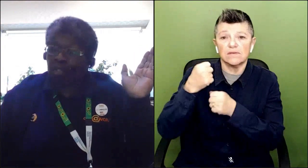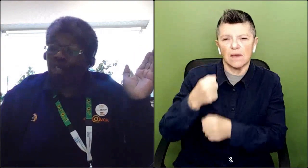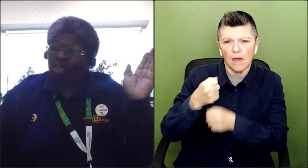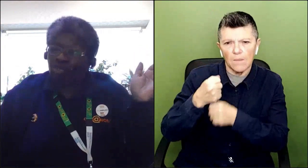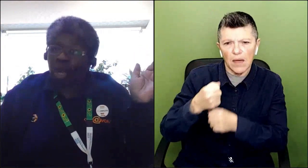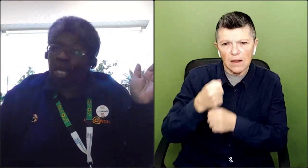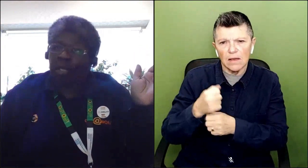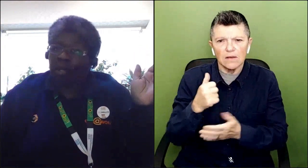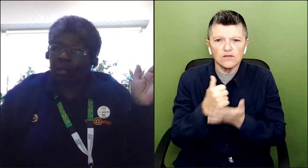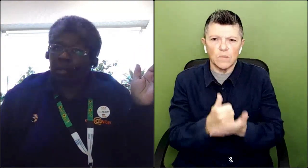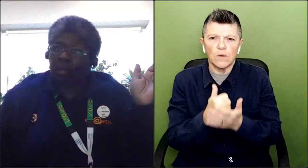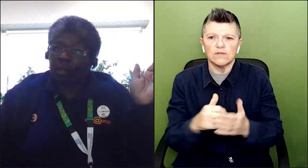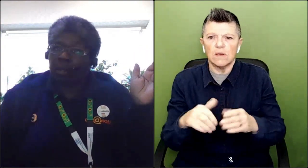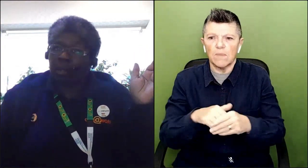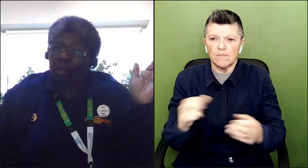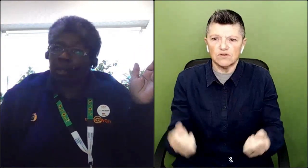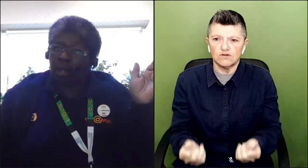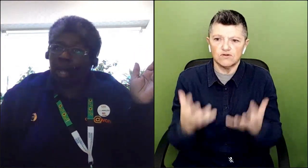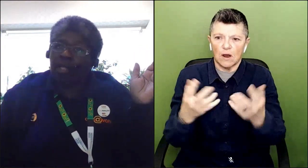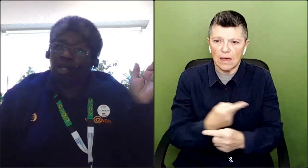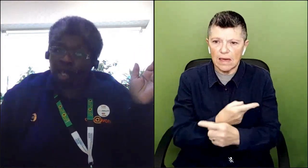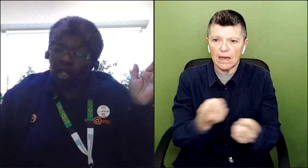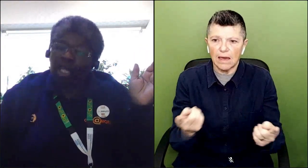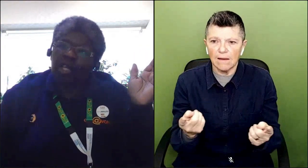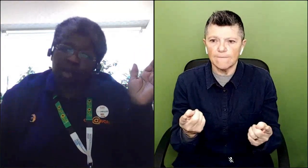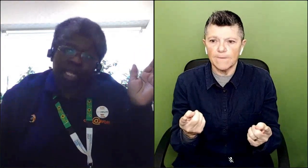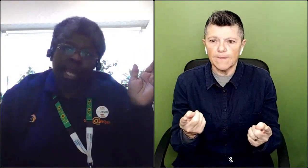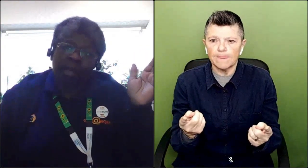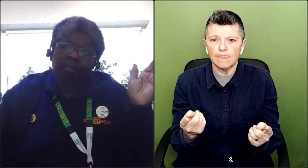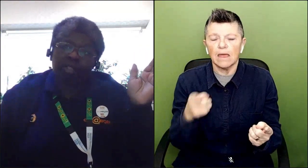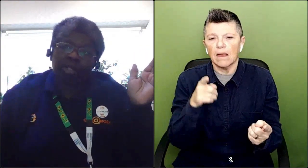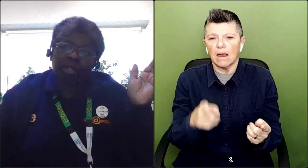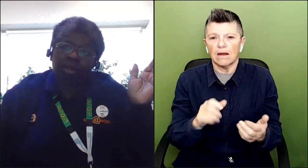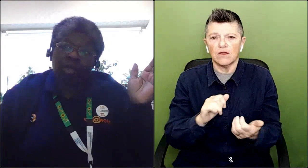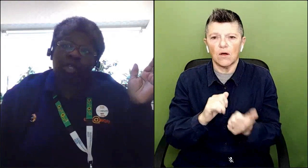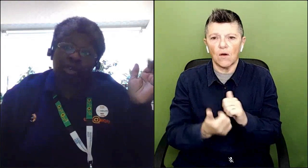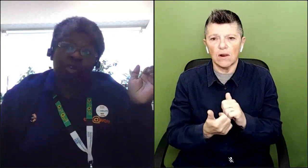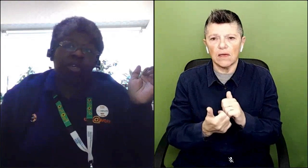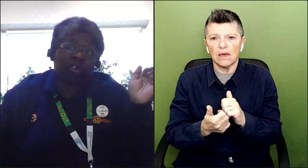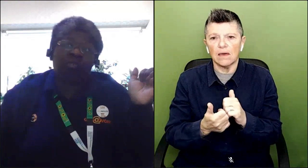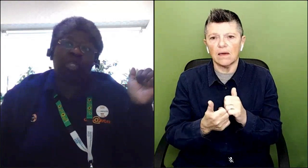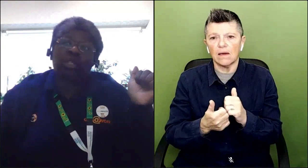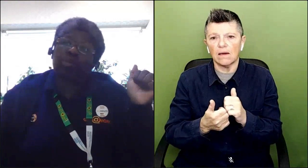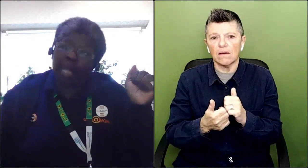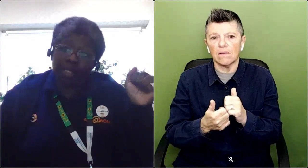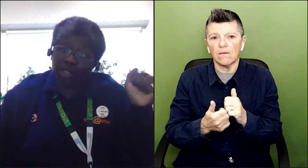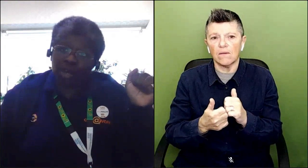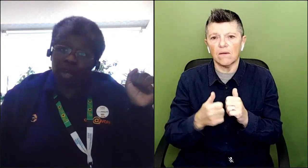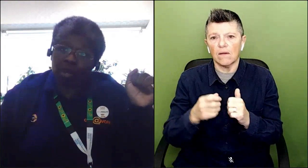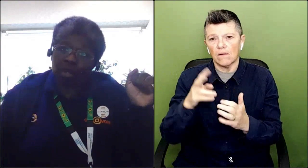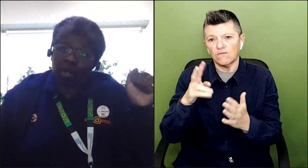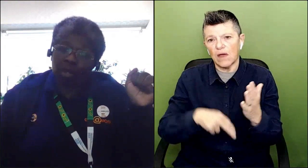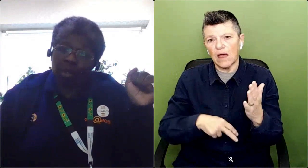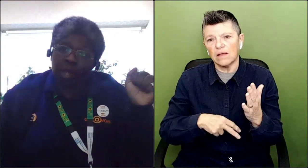members on strike, and the colleague read out what the current government's plans are,